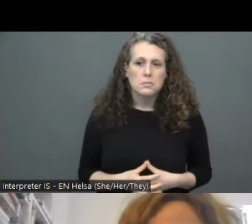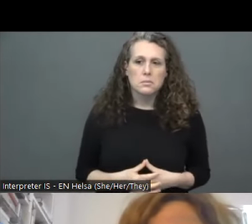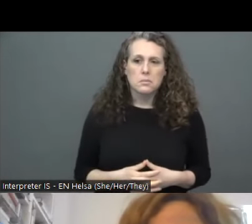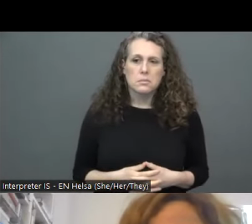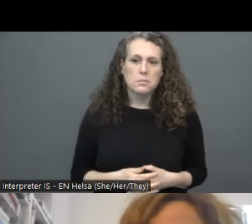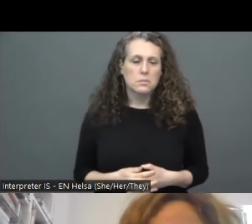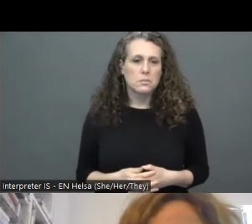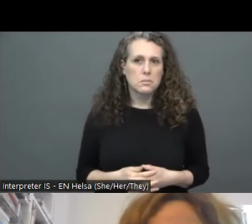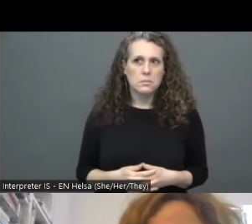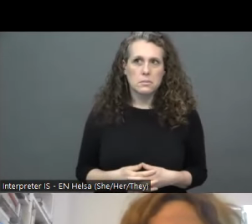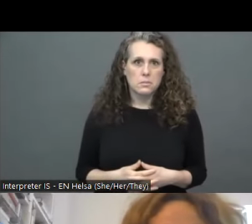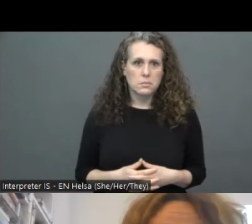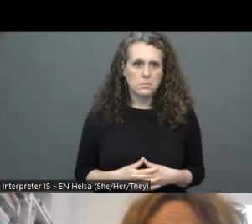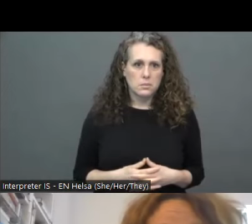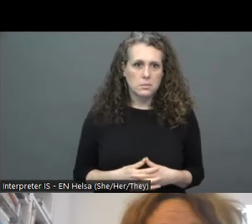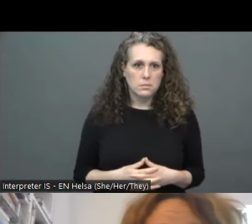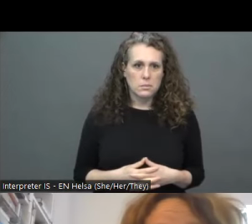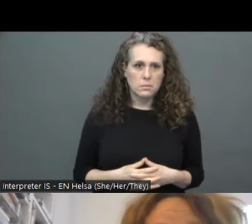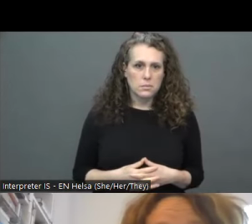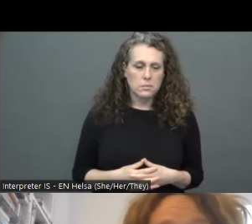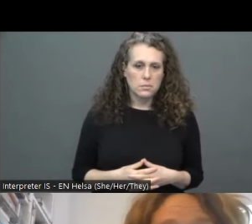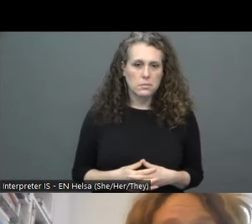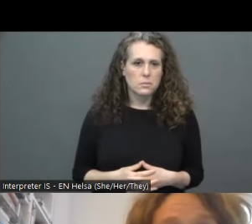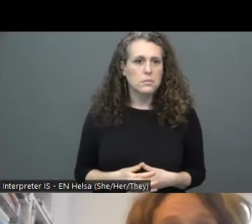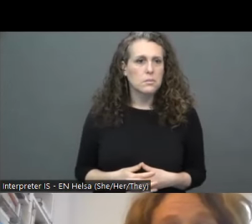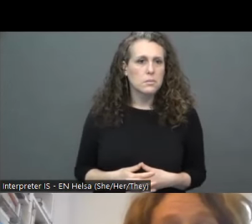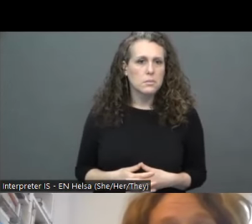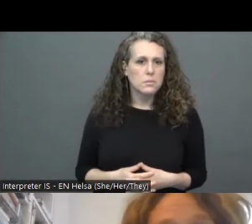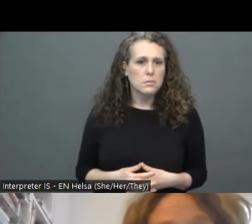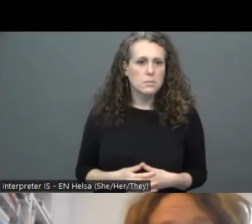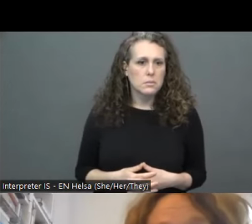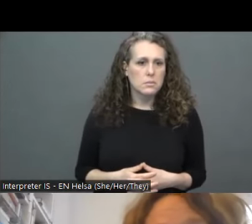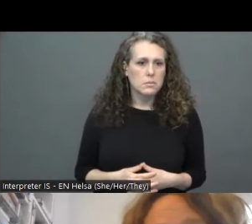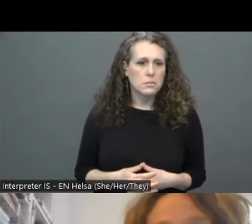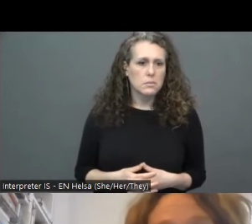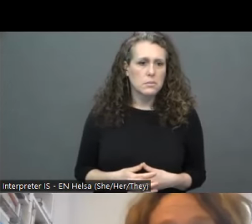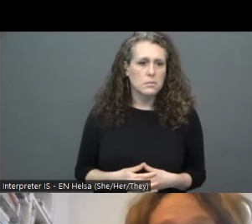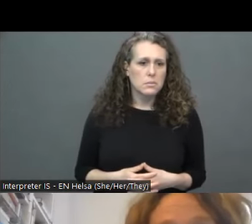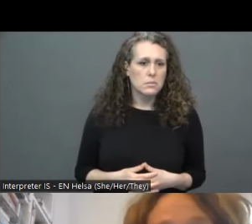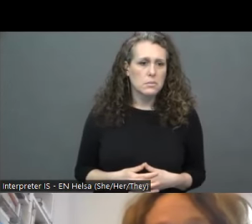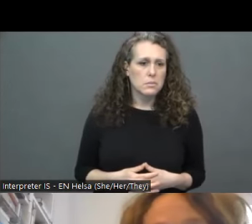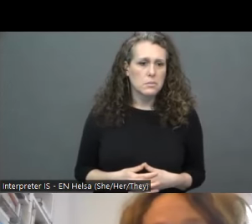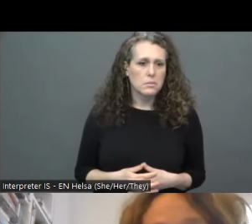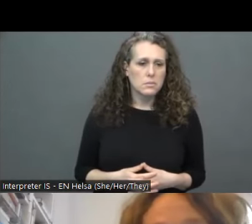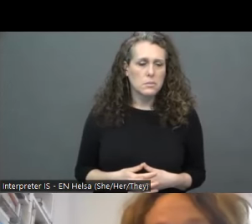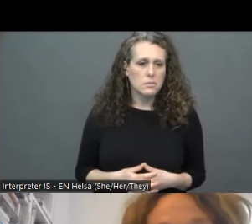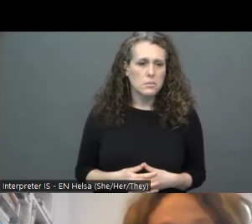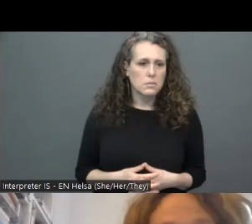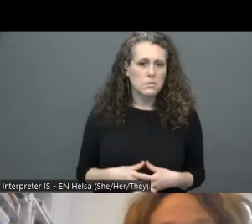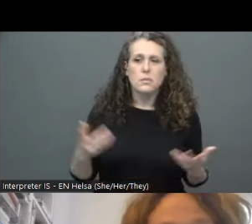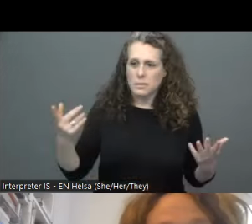to share around the sectors. So we can see what is quite to be expected and maybe to be highlighted,